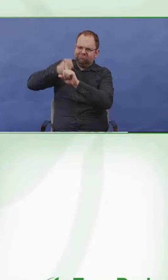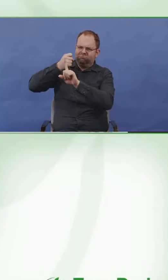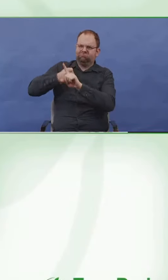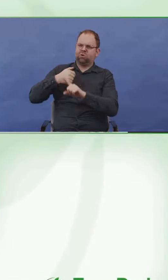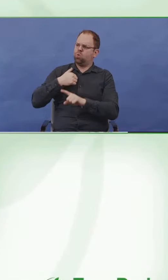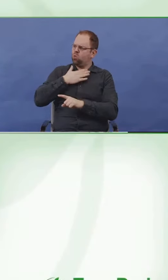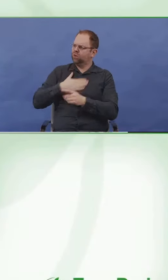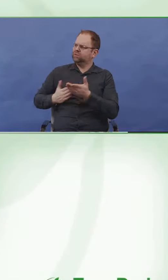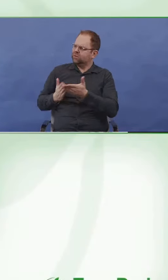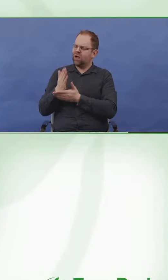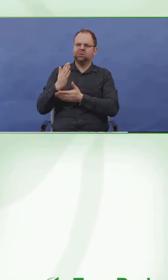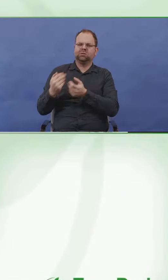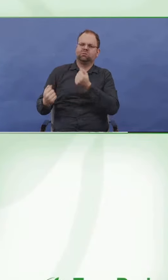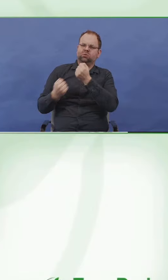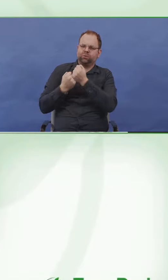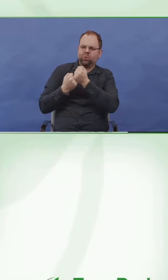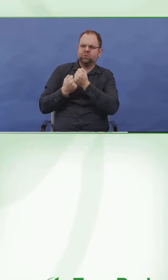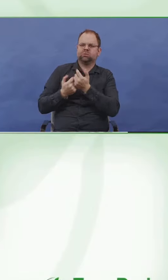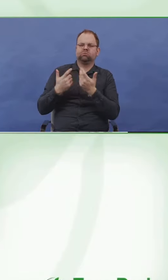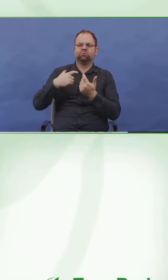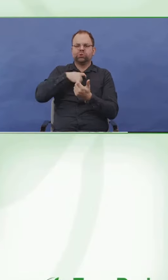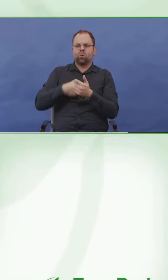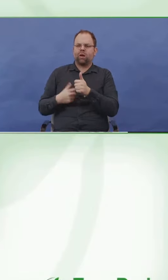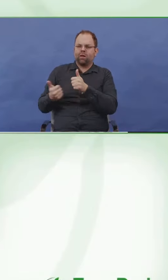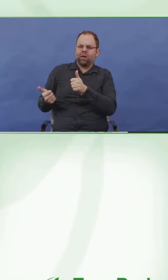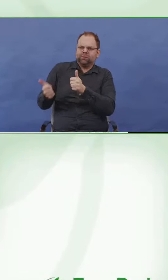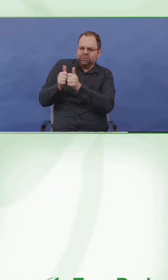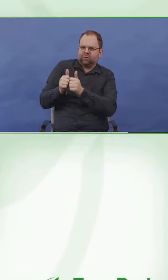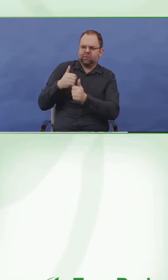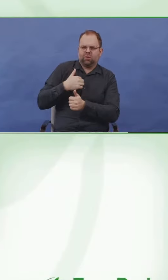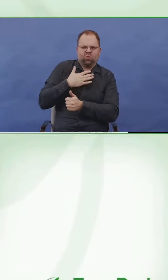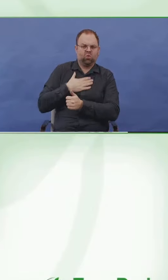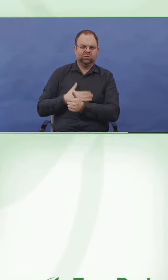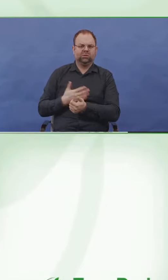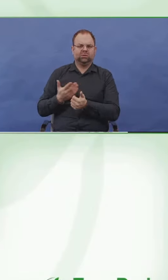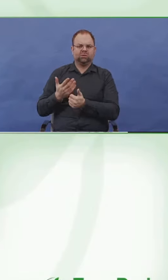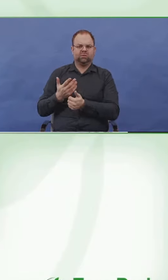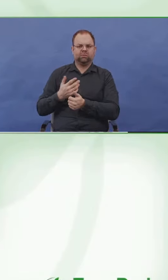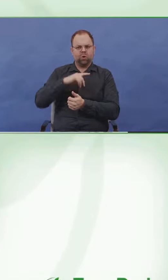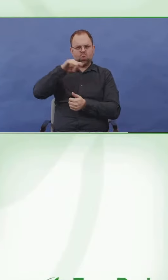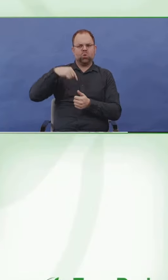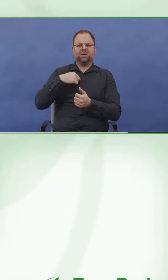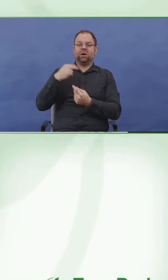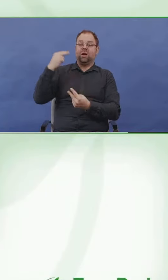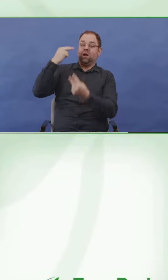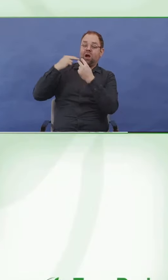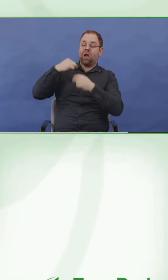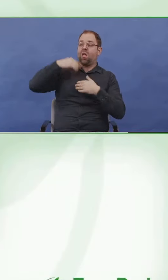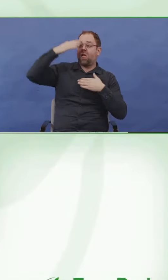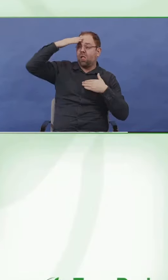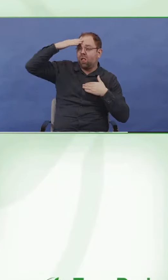When you care for your family, you need care to care for the family, for your friends will stop but we don't need care because we are disabled people.